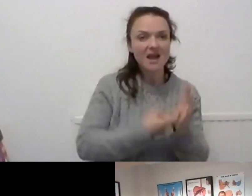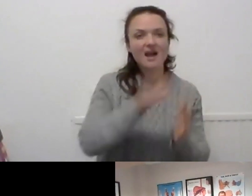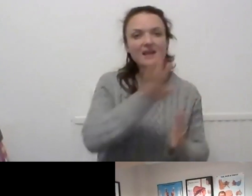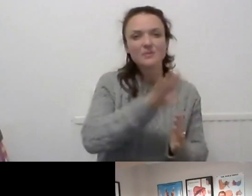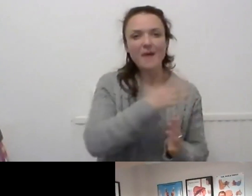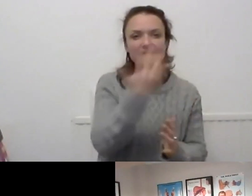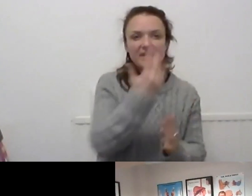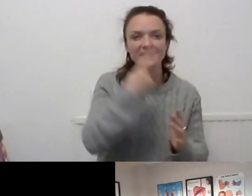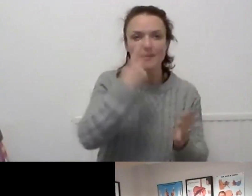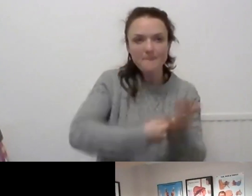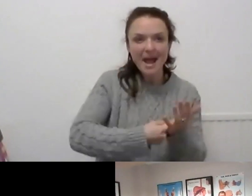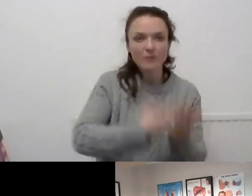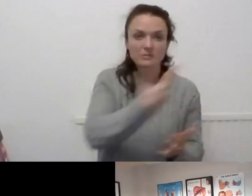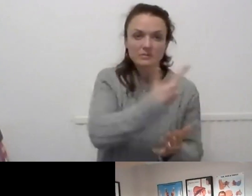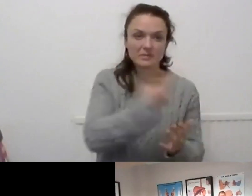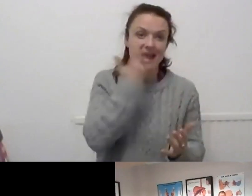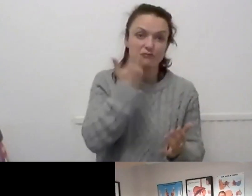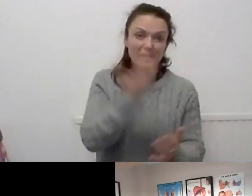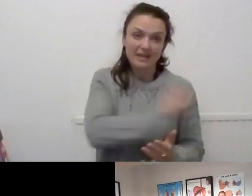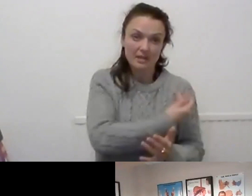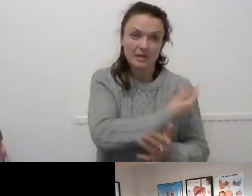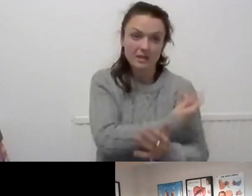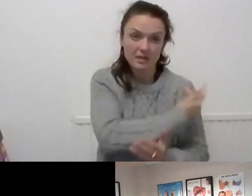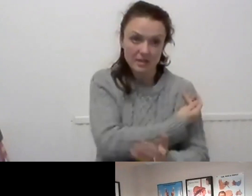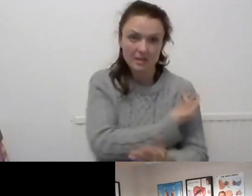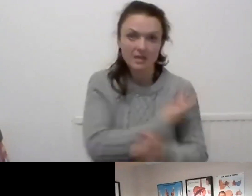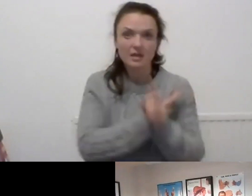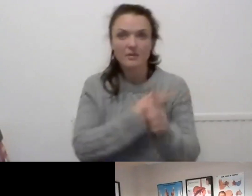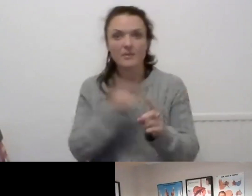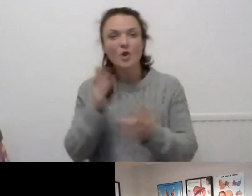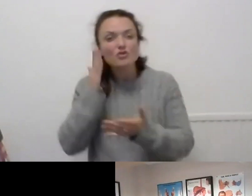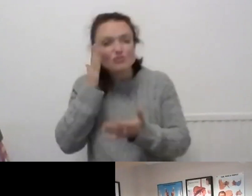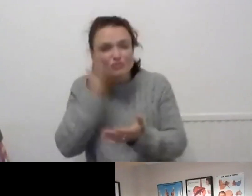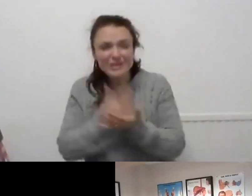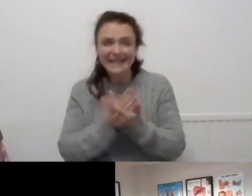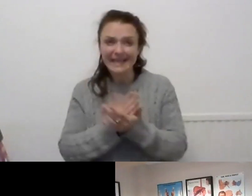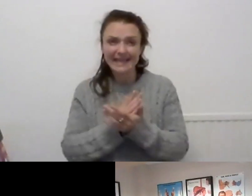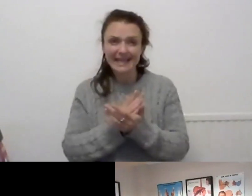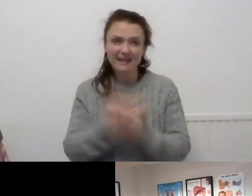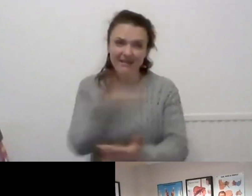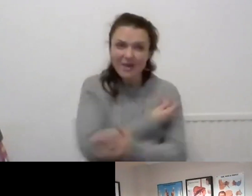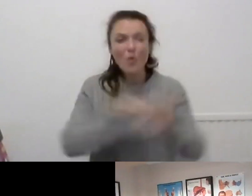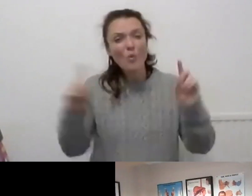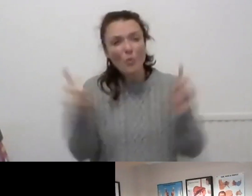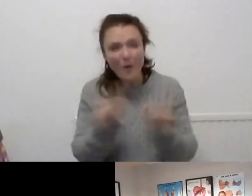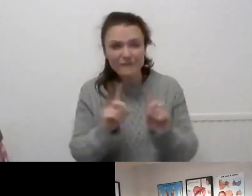your immune system to recognize COVID before it gets hold, and the mRNA in the vaccine will allow